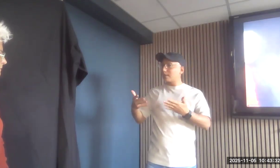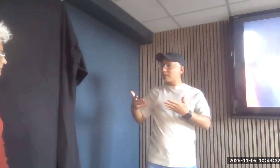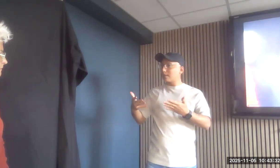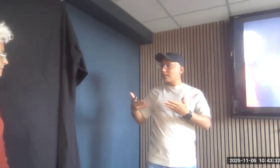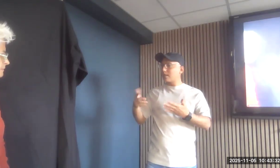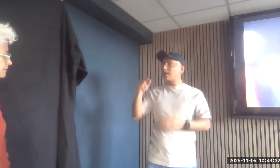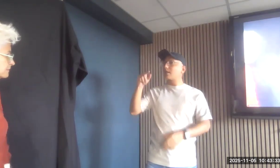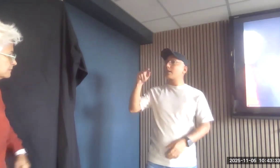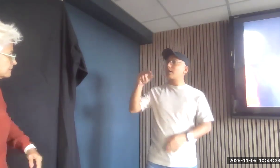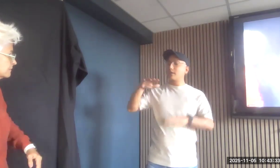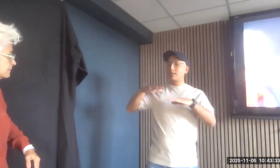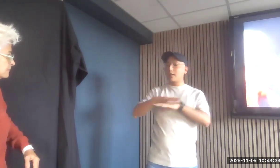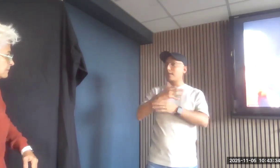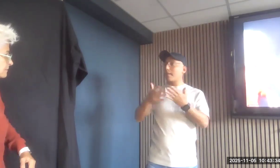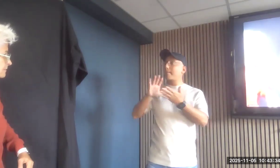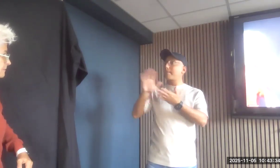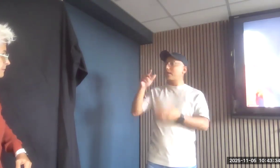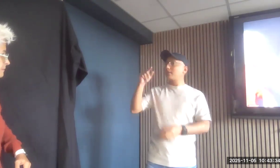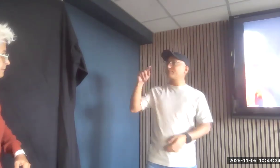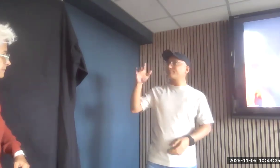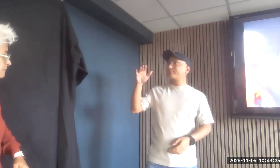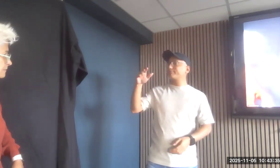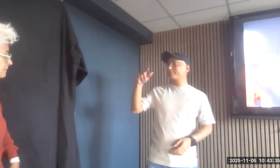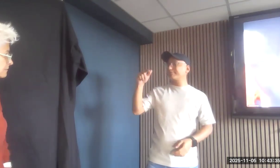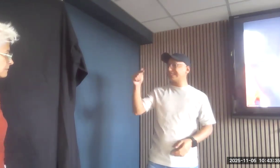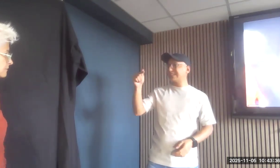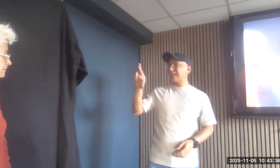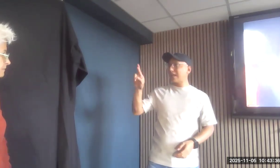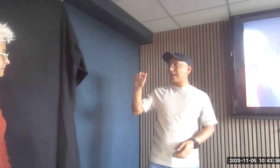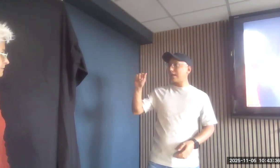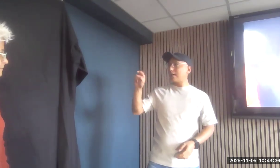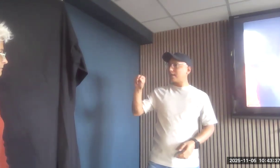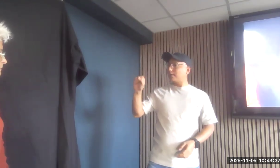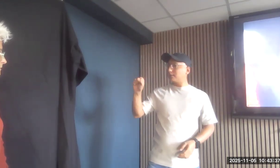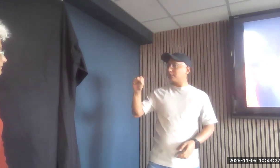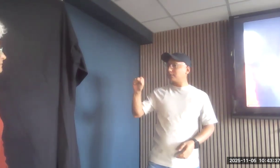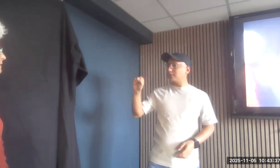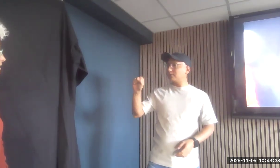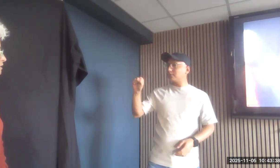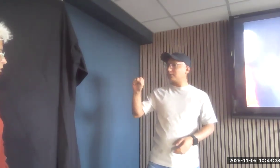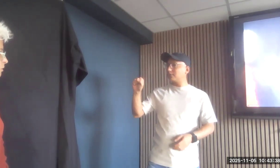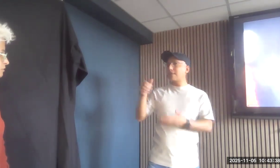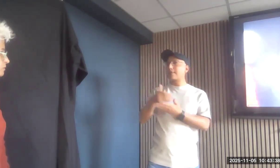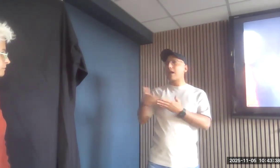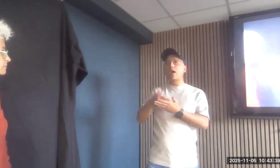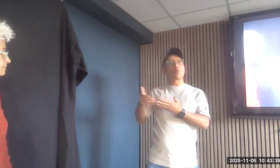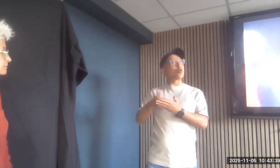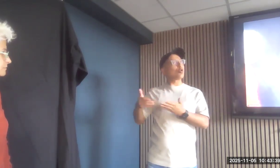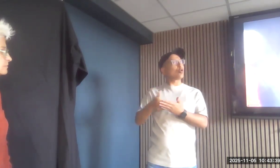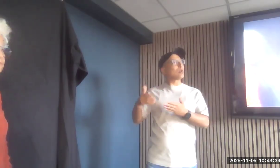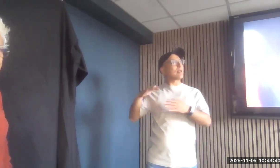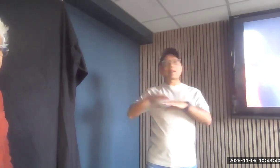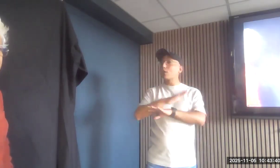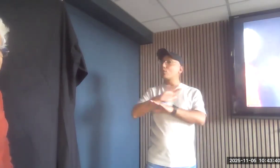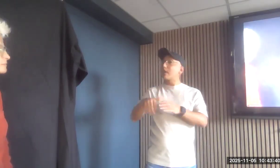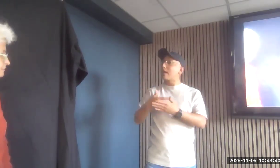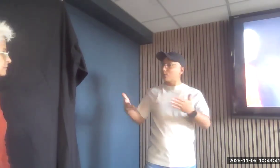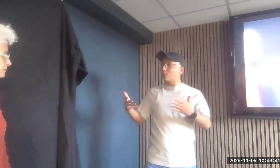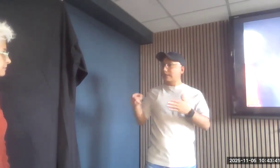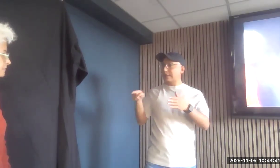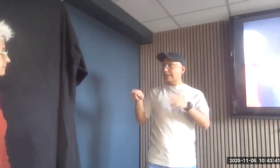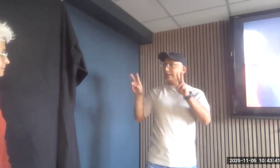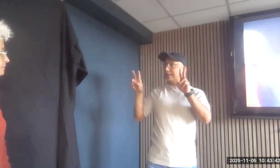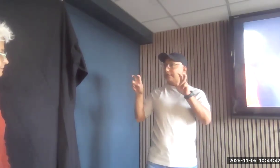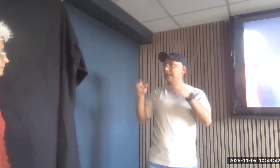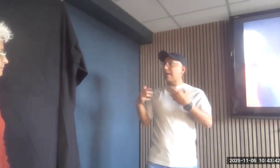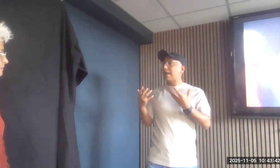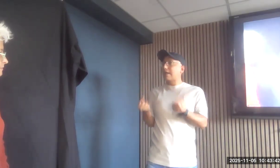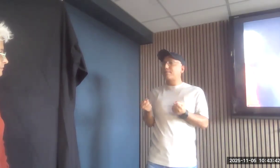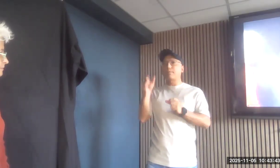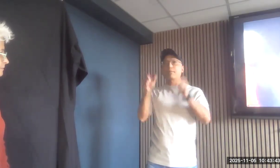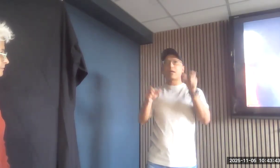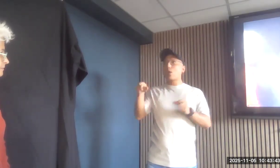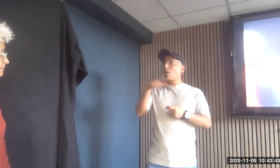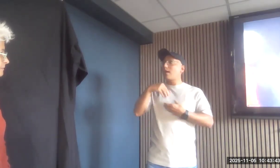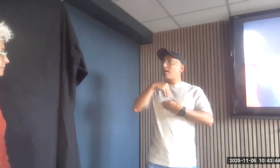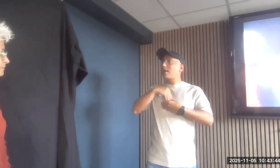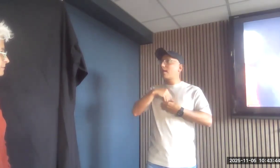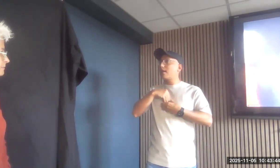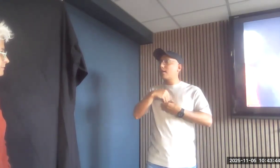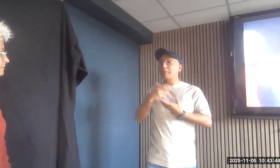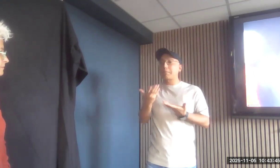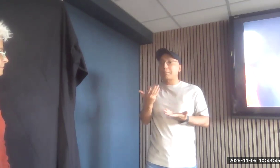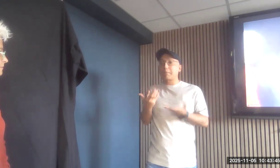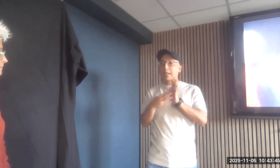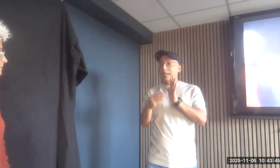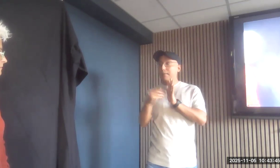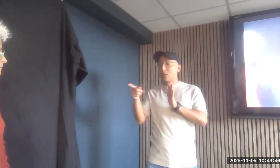I am also thinking about translanguaging.